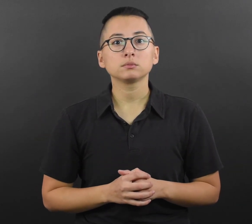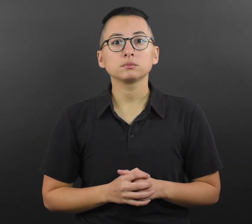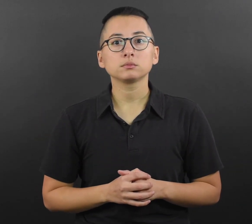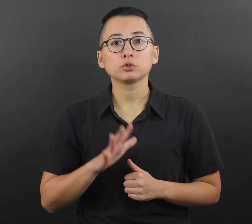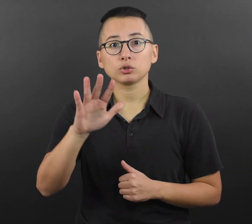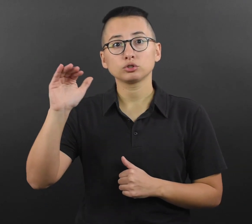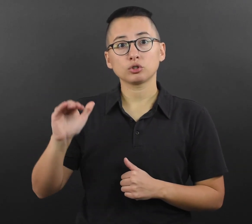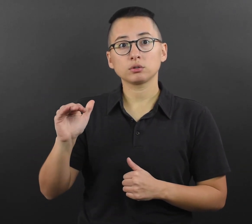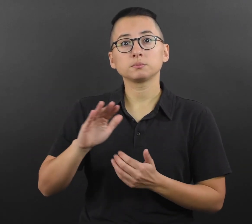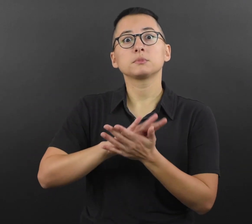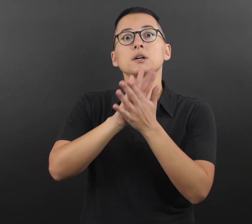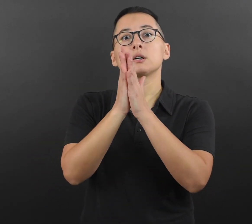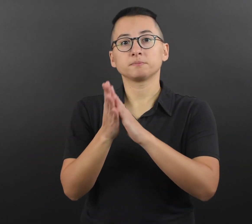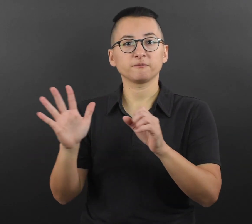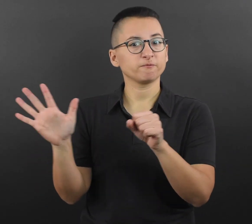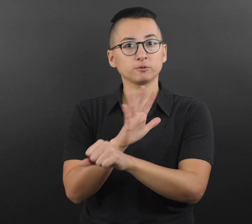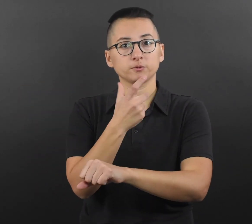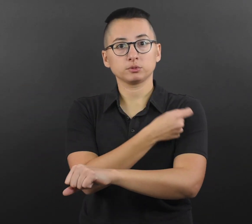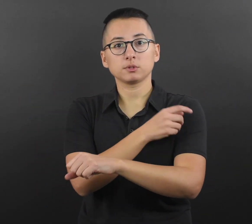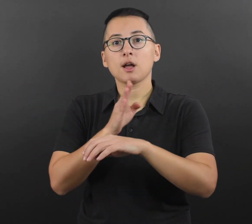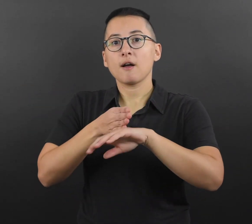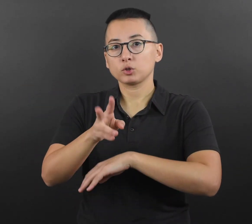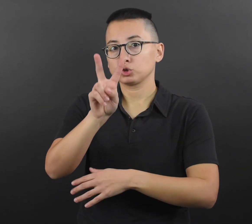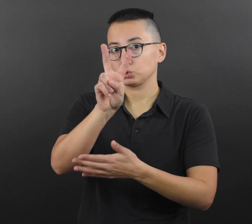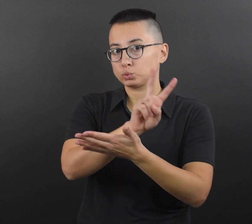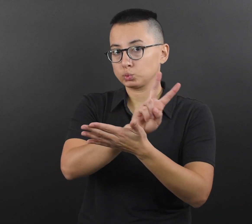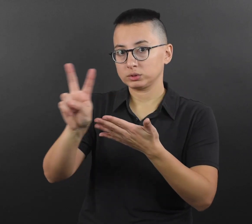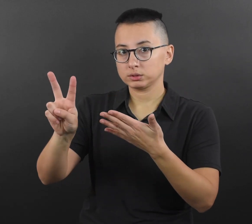Your child will be considered fully vaccinated two weeks